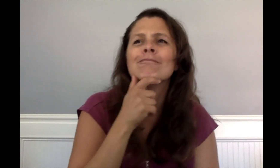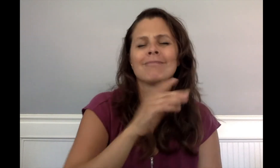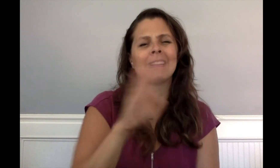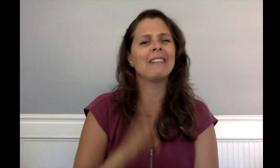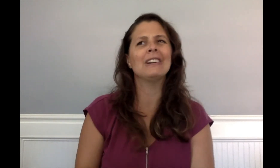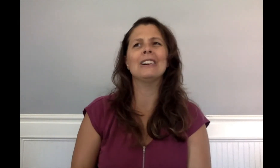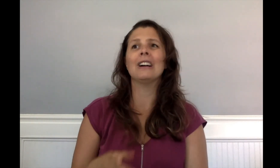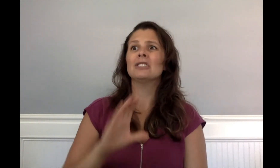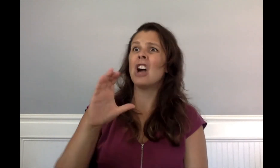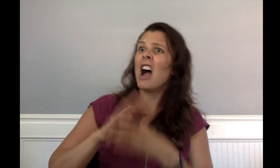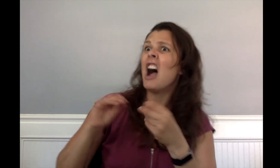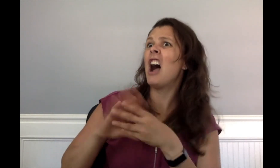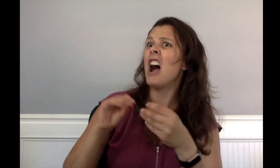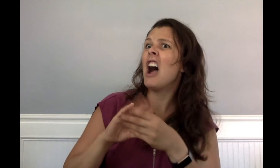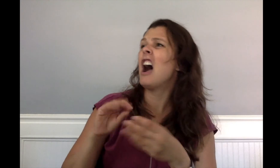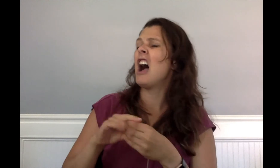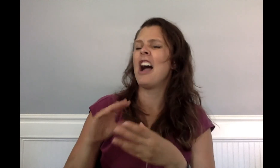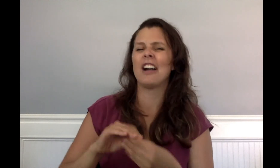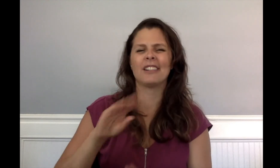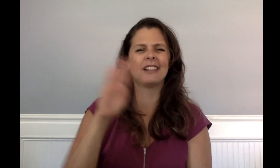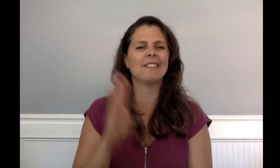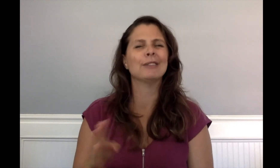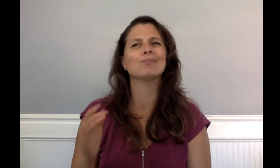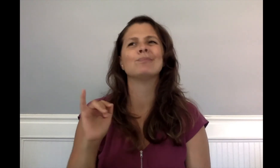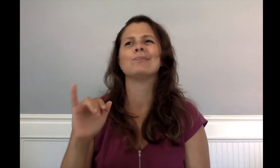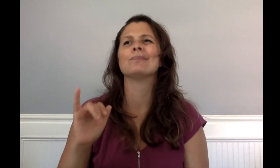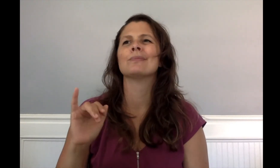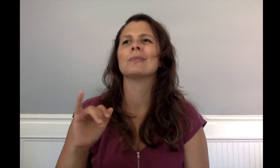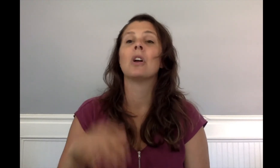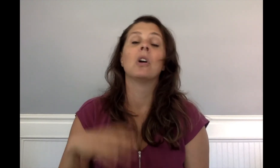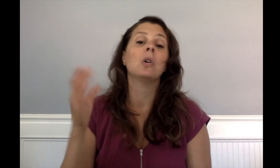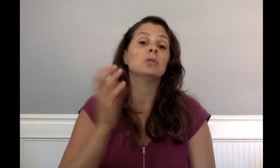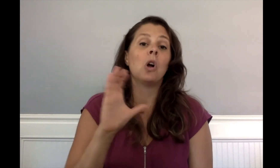weren't listening to him- had never really listened to him-